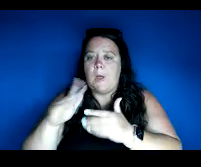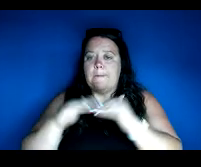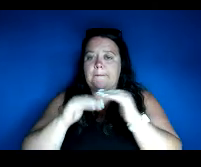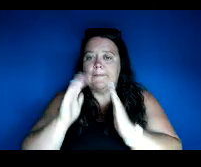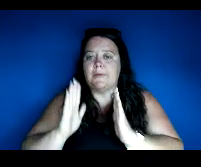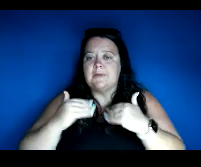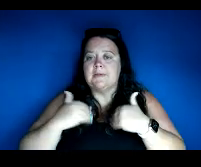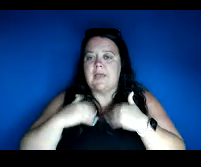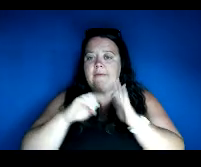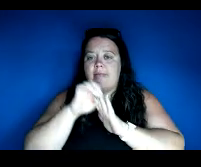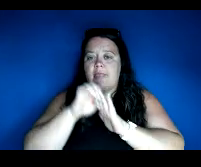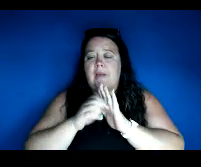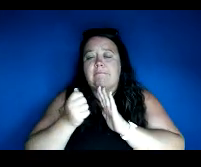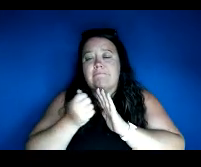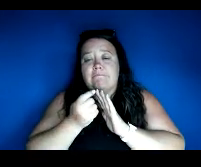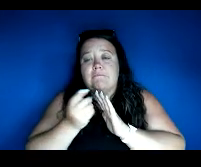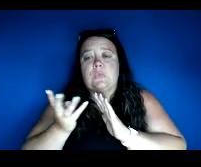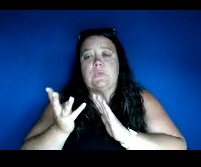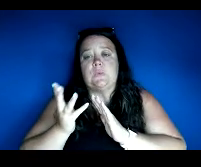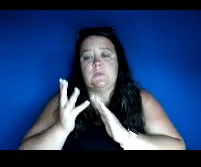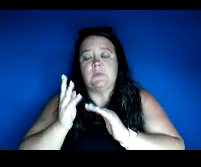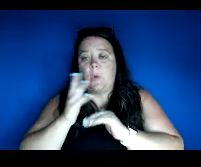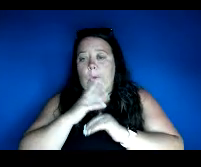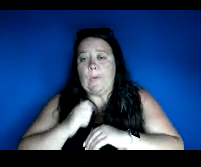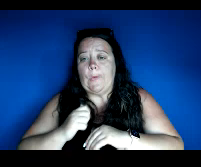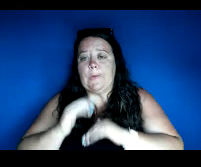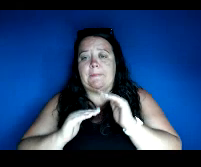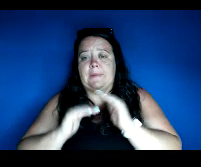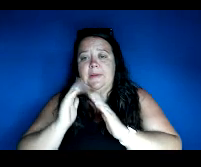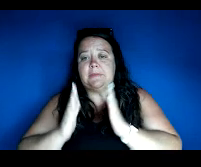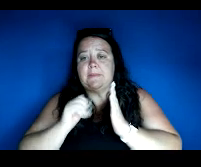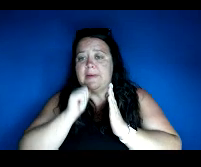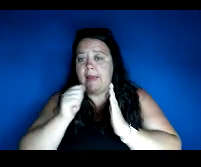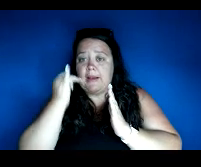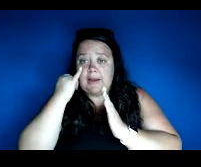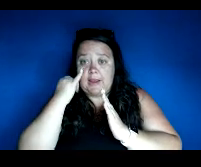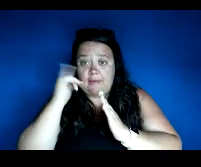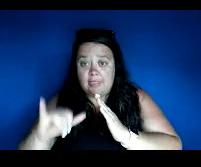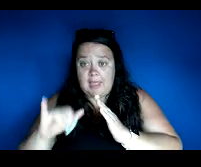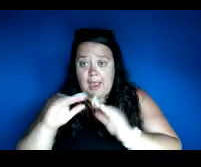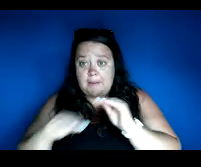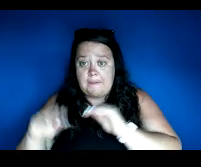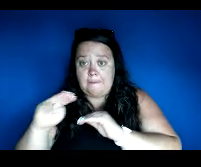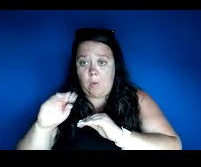There are a handful of older buildings that might not. And if that poses a mobility concern for a student,